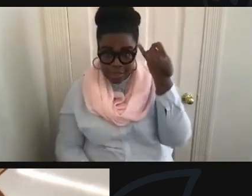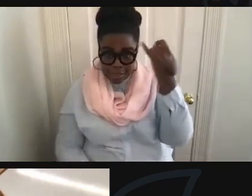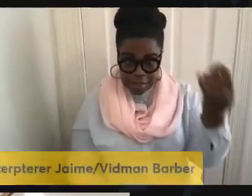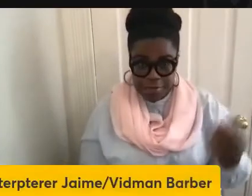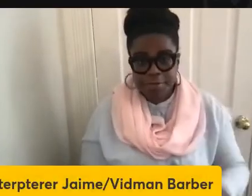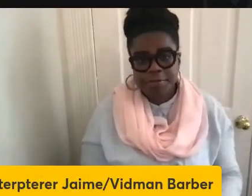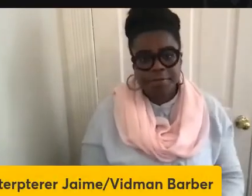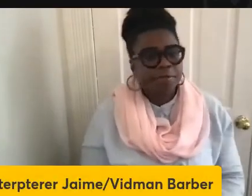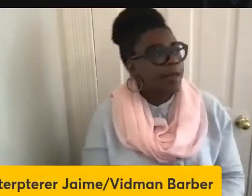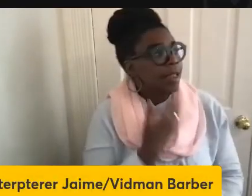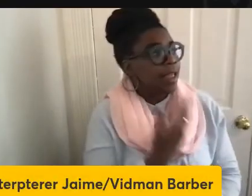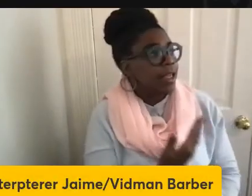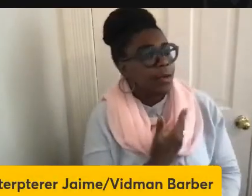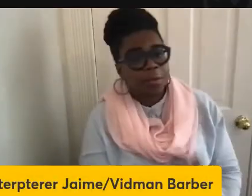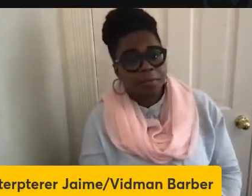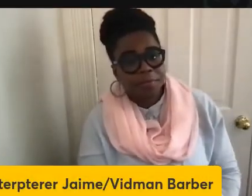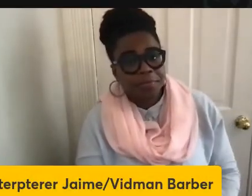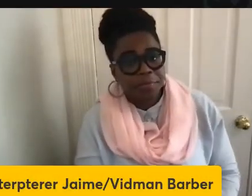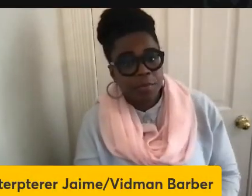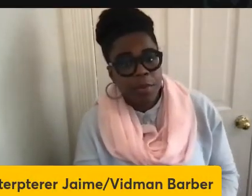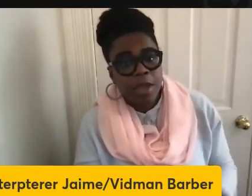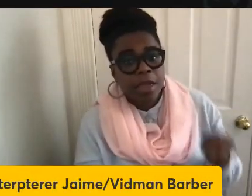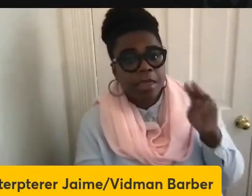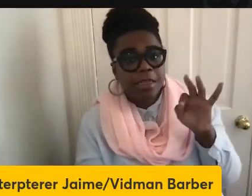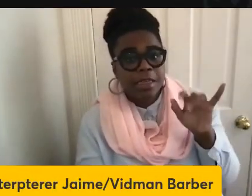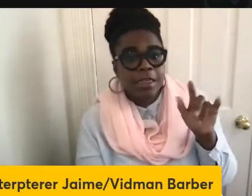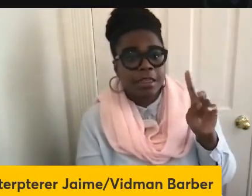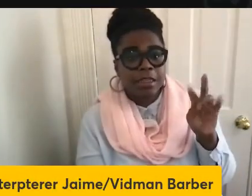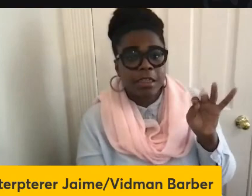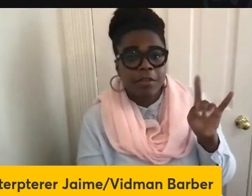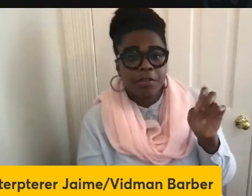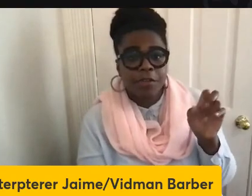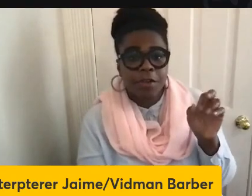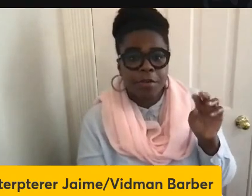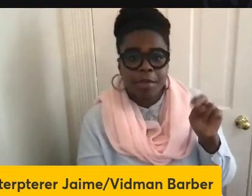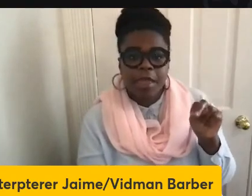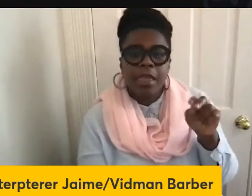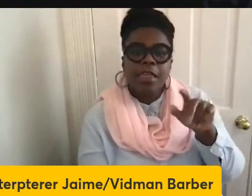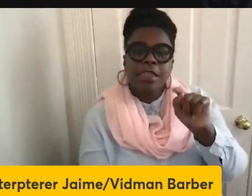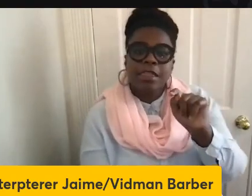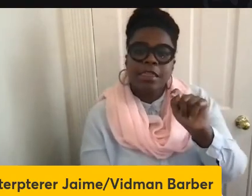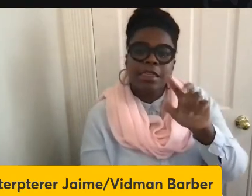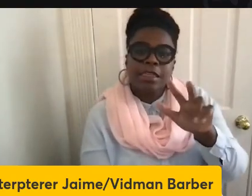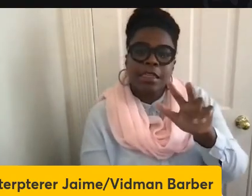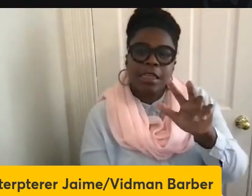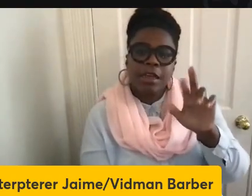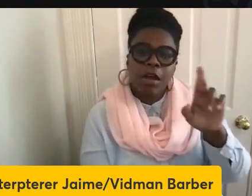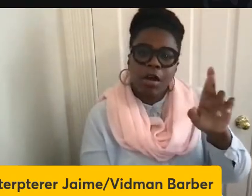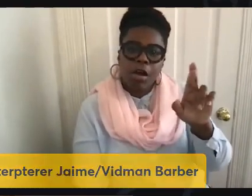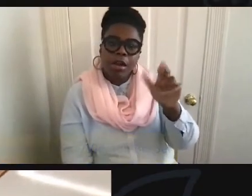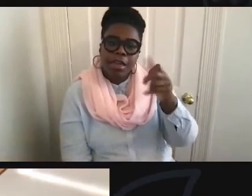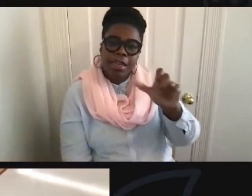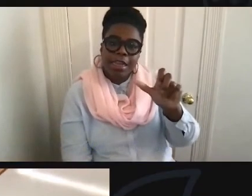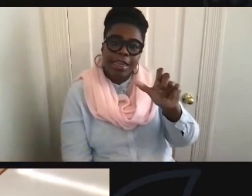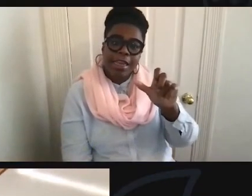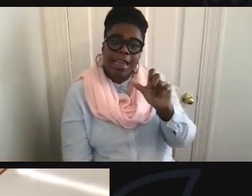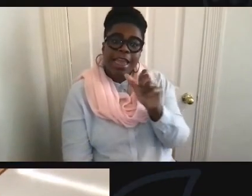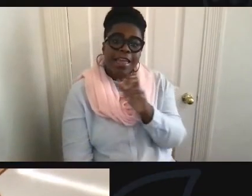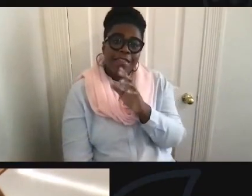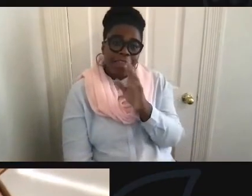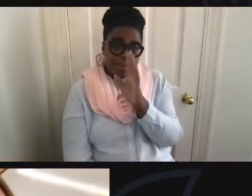Thanks. Um, Neil Silverman, is asking me what about the TCR on these cells, any chance they're directly sensing? Or I kind of